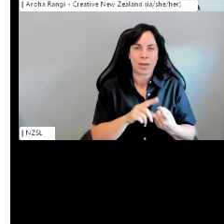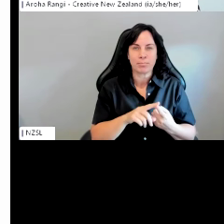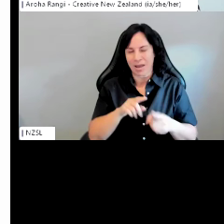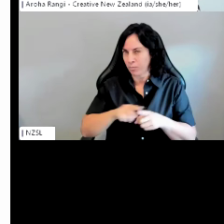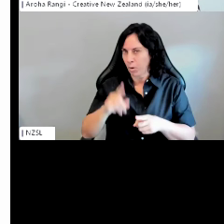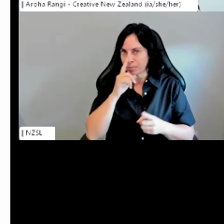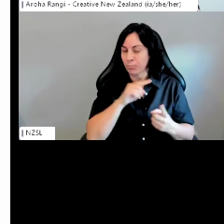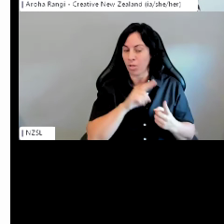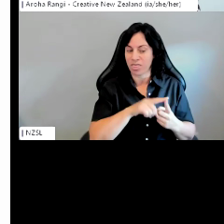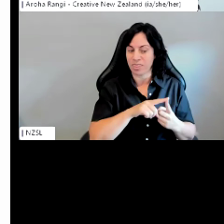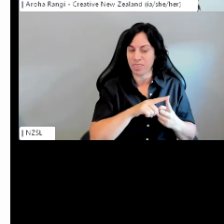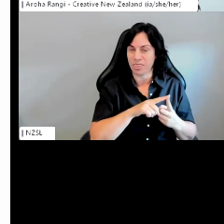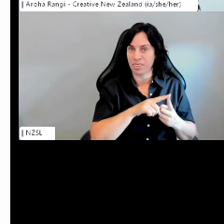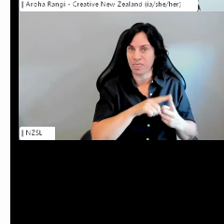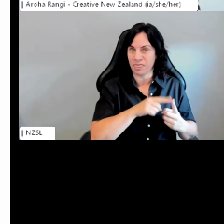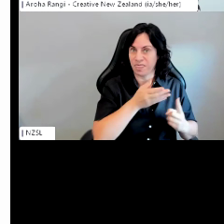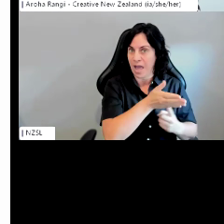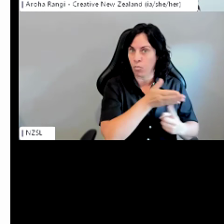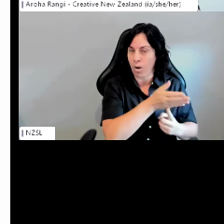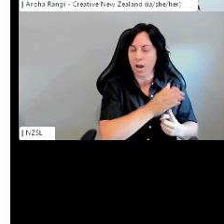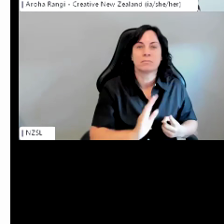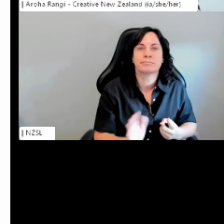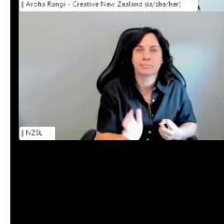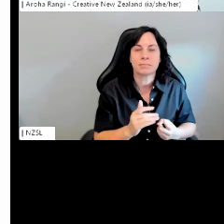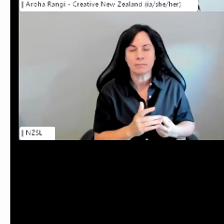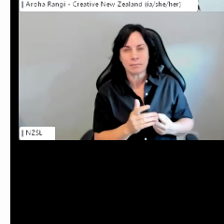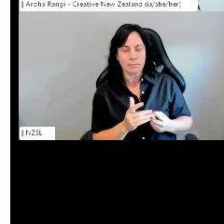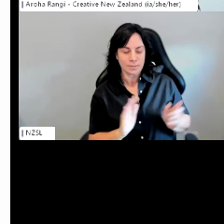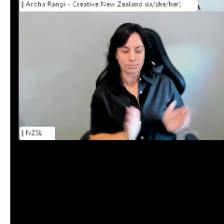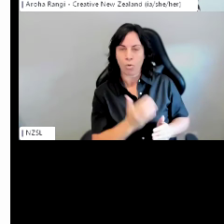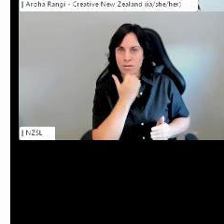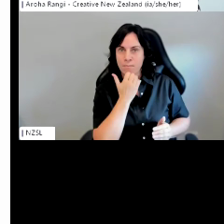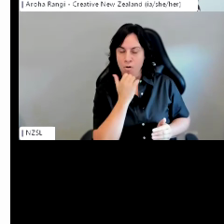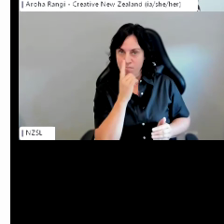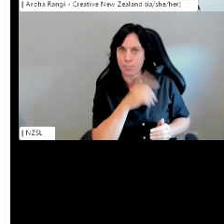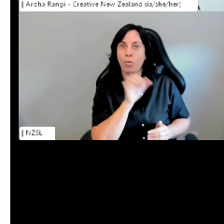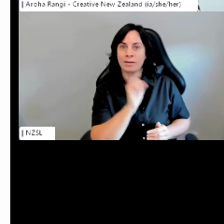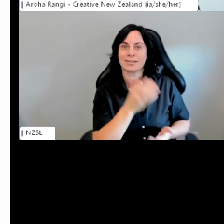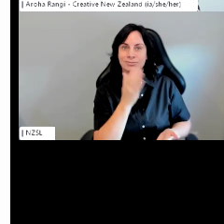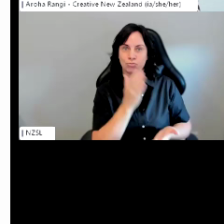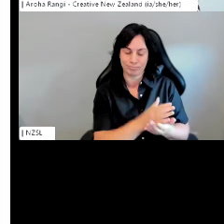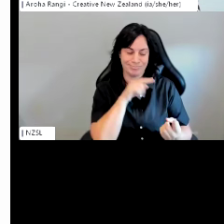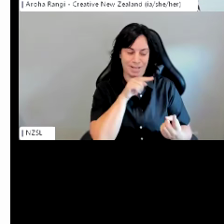be a a a small um a smaller number of people for whom that is a real economic choice. But